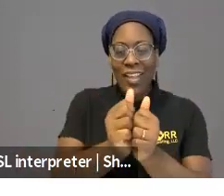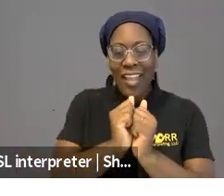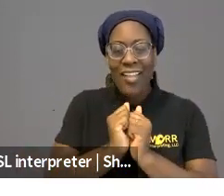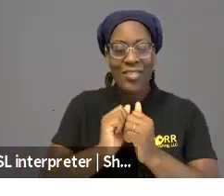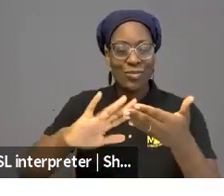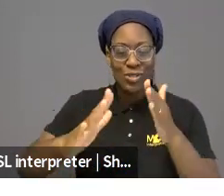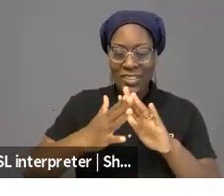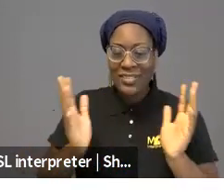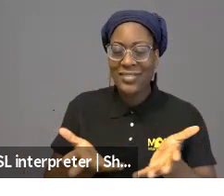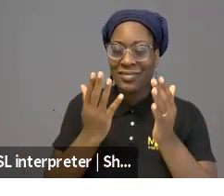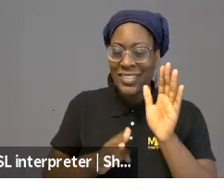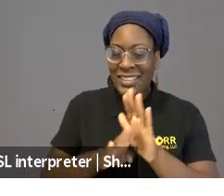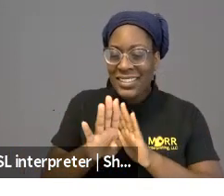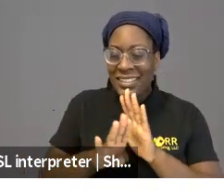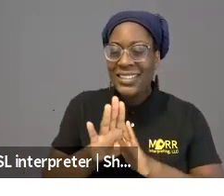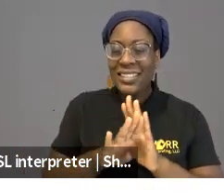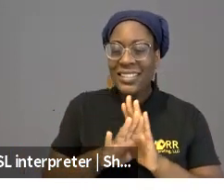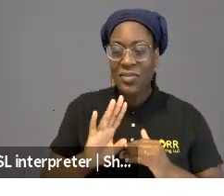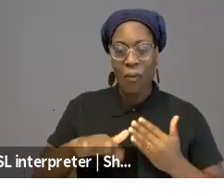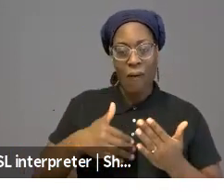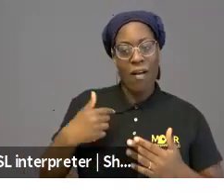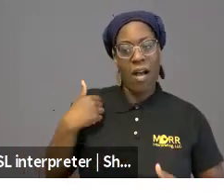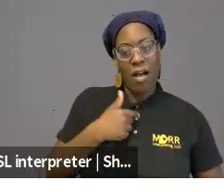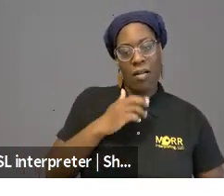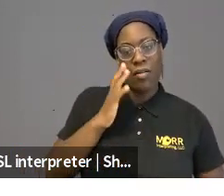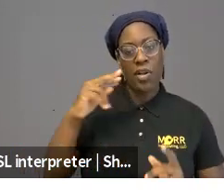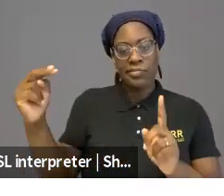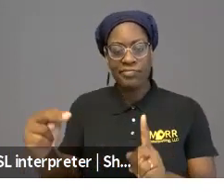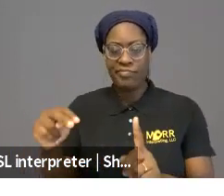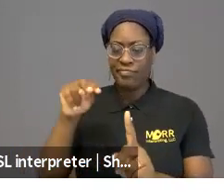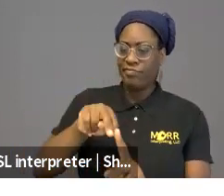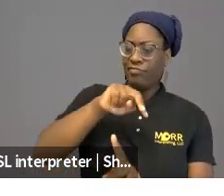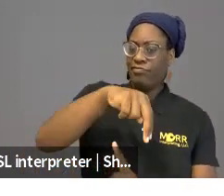contexts that we all are coming from and identify the various layers of interdependence that we